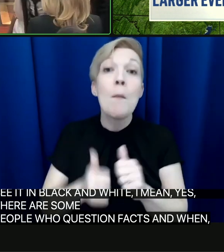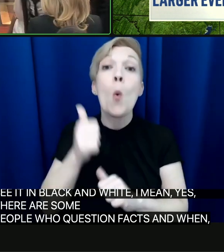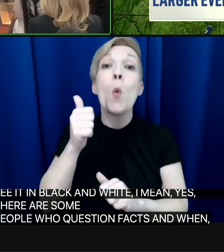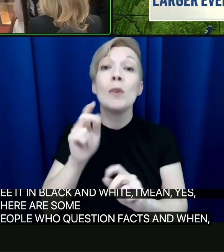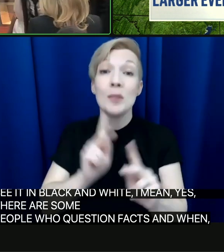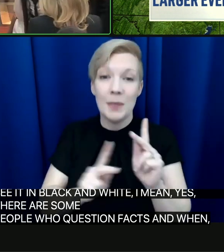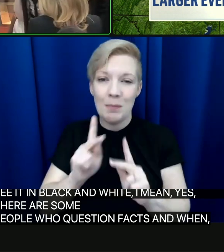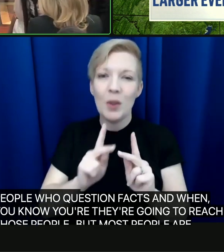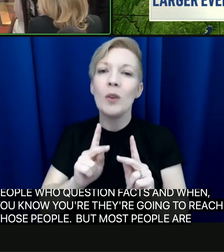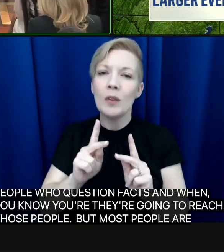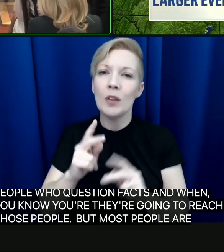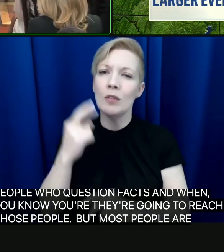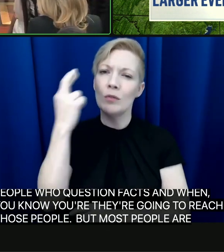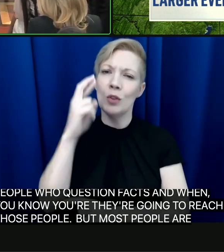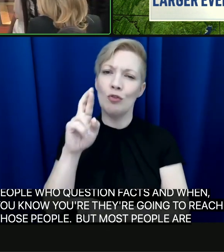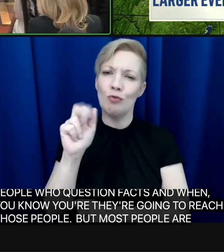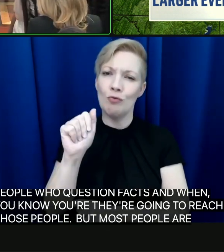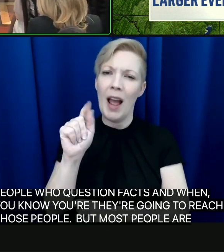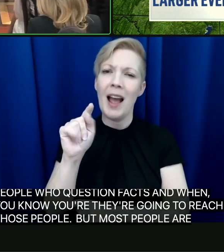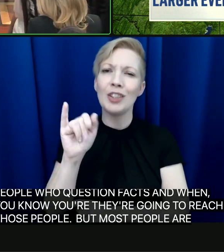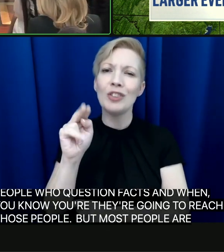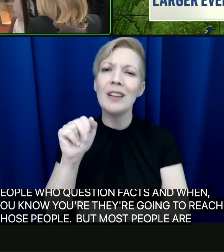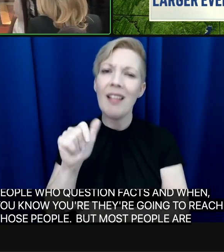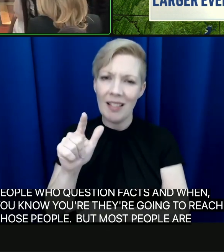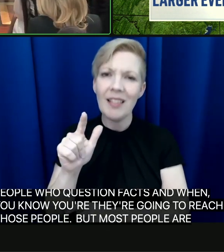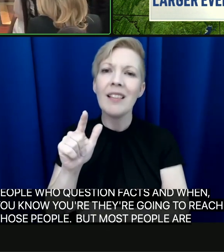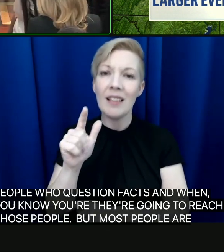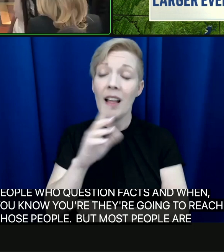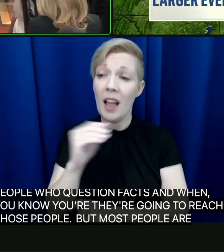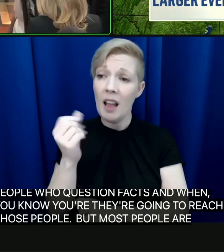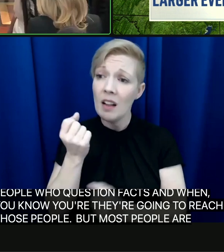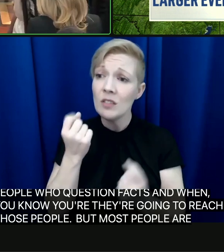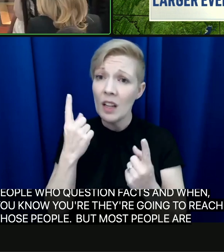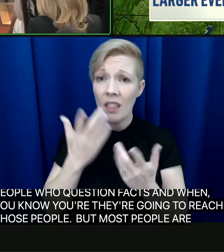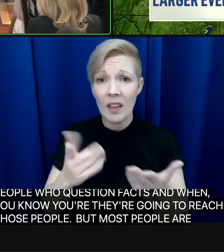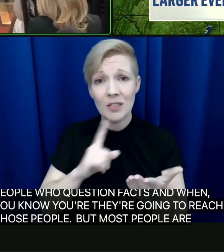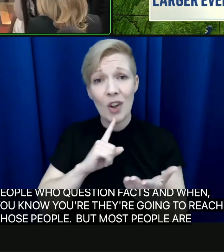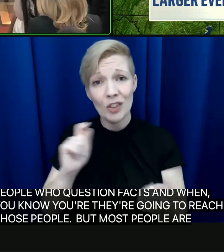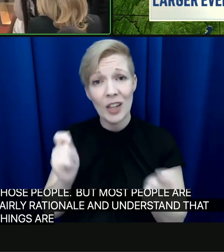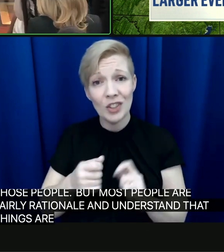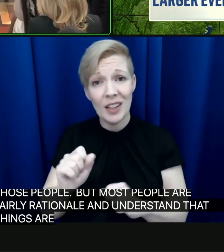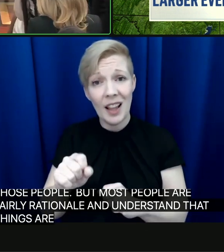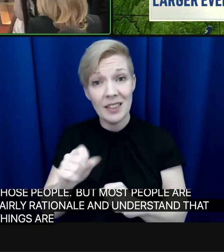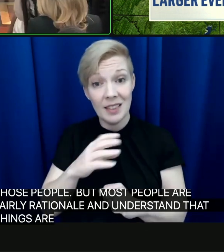that things are changing and anticipate and as opposed to. Yeah, I think there's something going on as opposed to oh yeah,